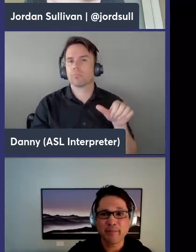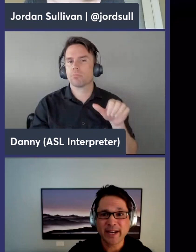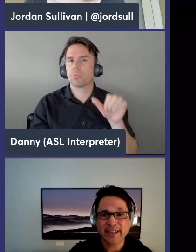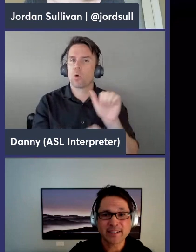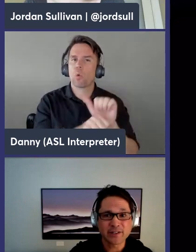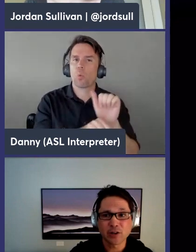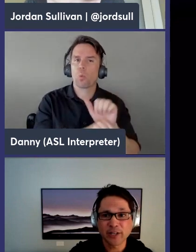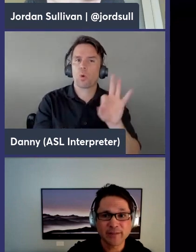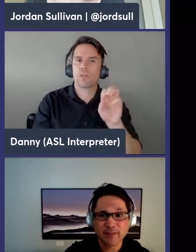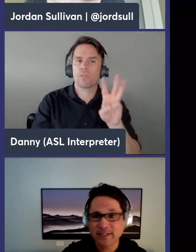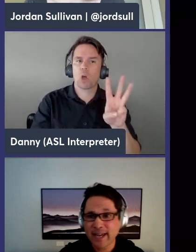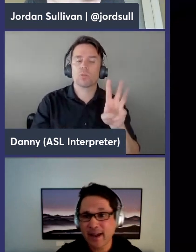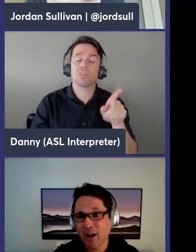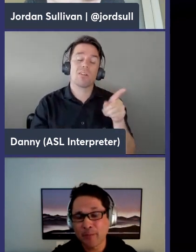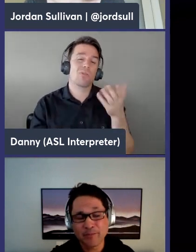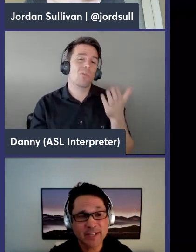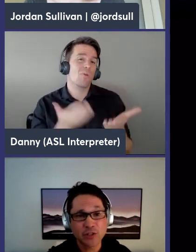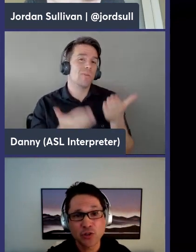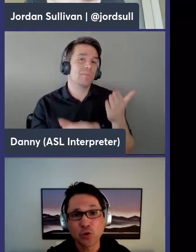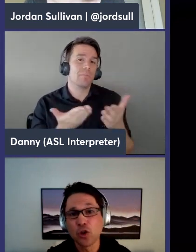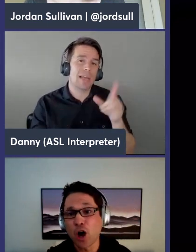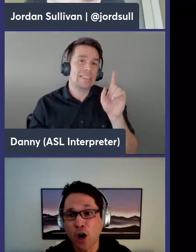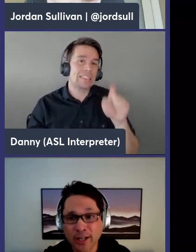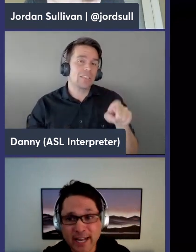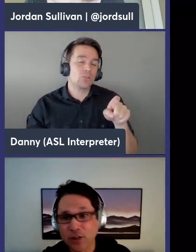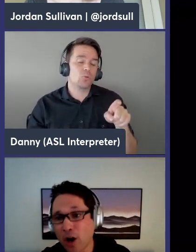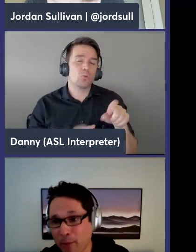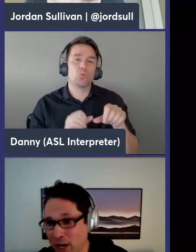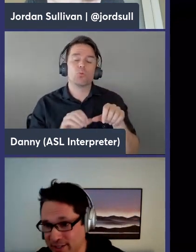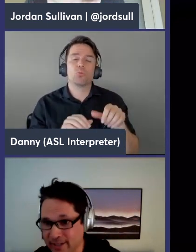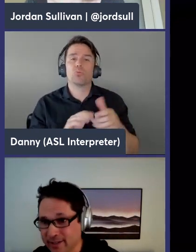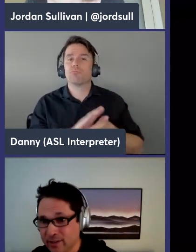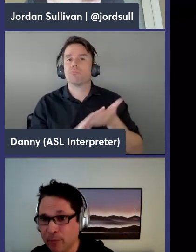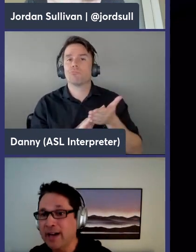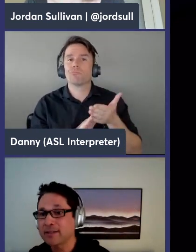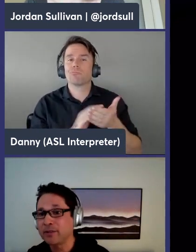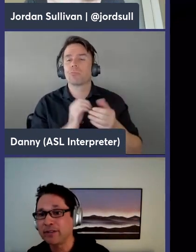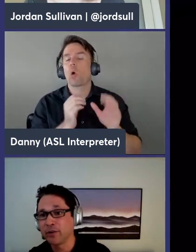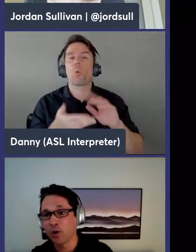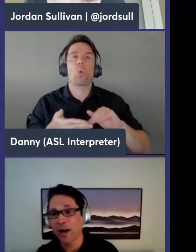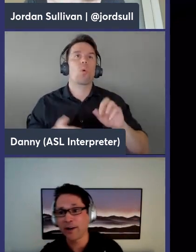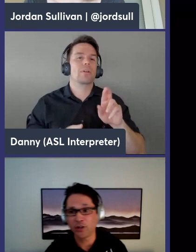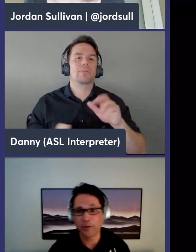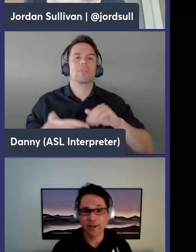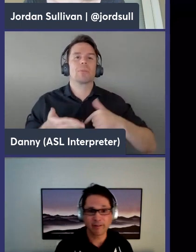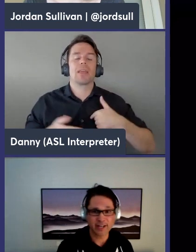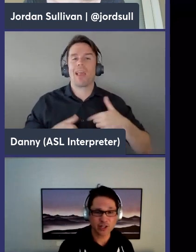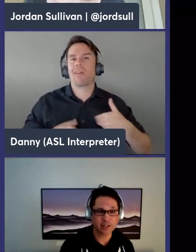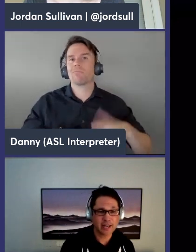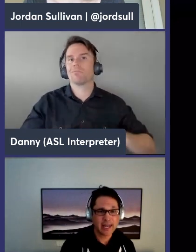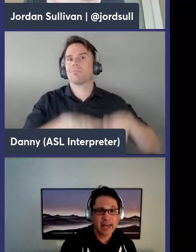that may need to durably take long pauses, or possibly even require human intervention.